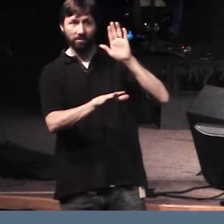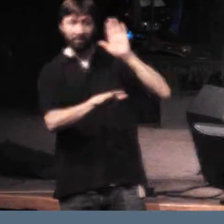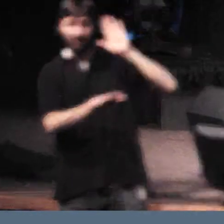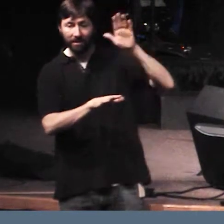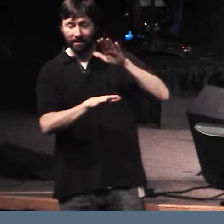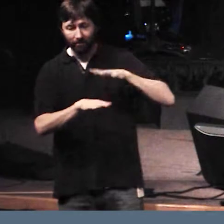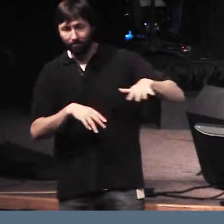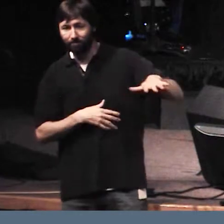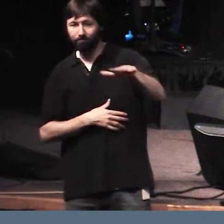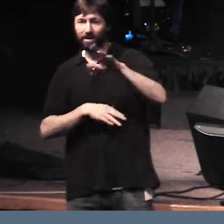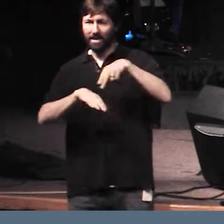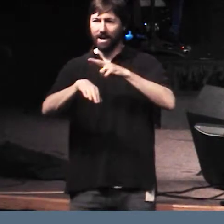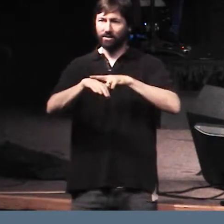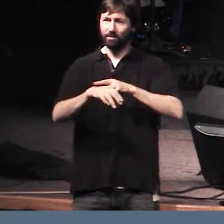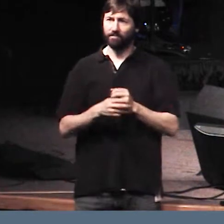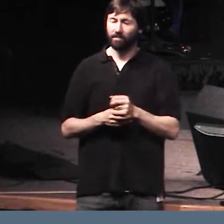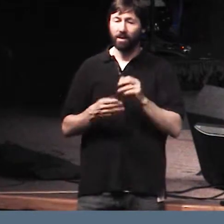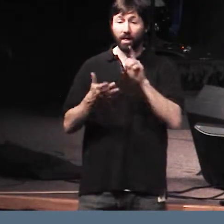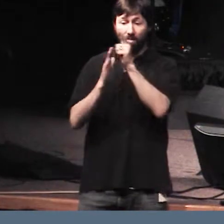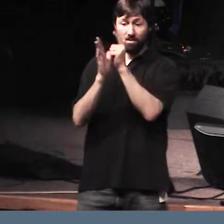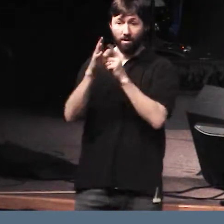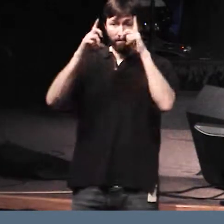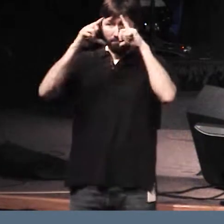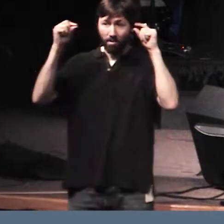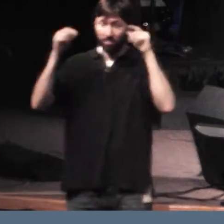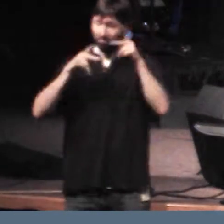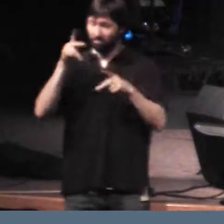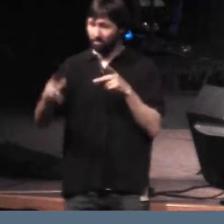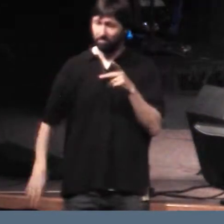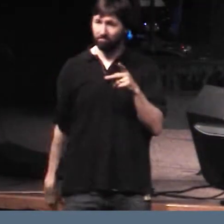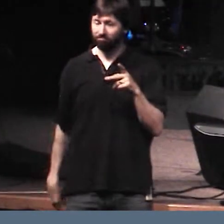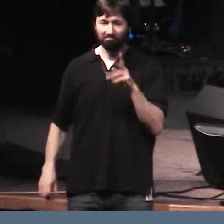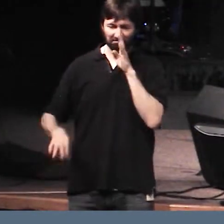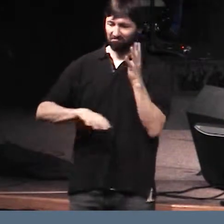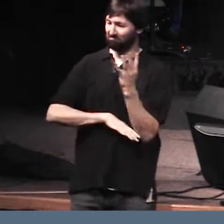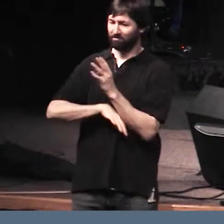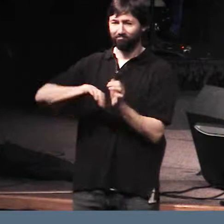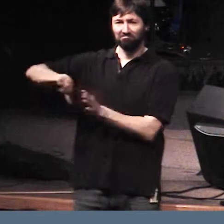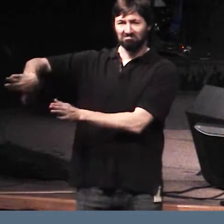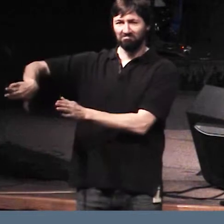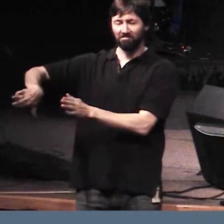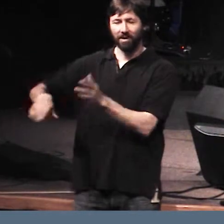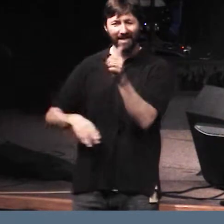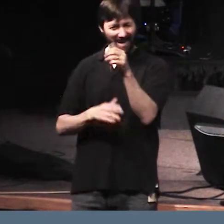public square In fact we have the laws of Moses people abandon the laws of Moses we had maybe you've heard of them, The Ten Commandments